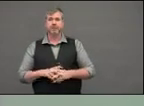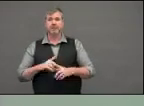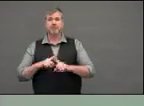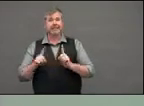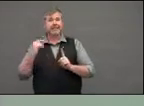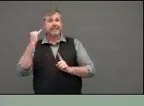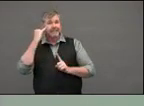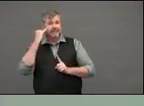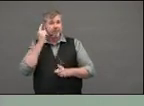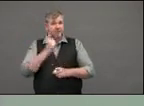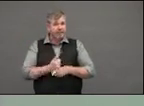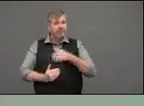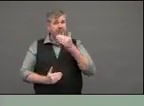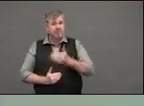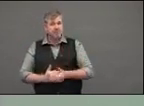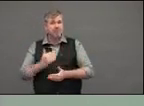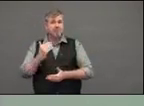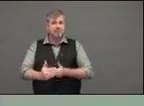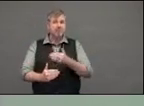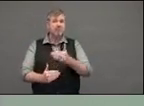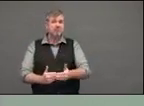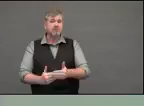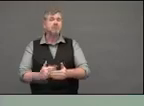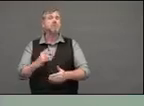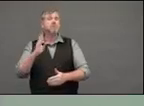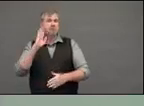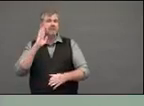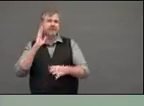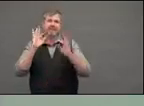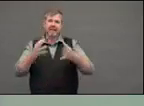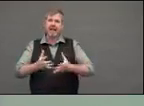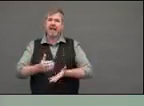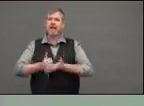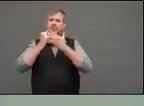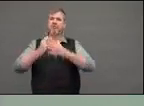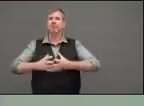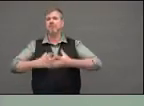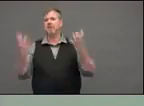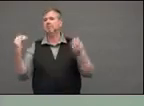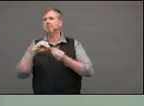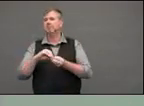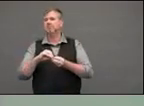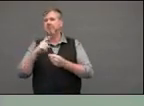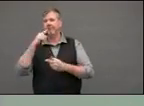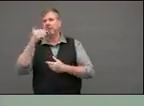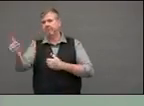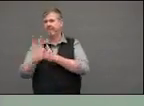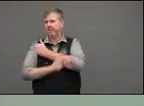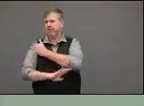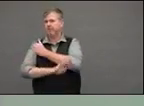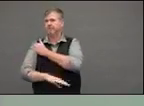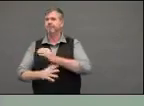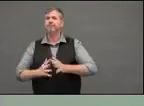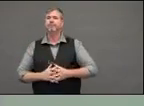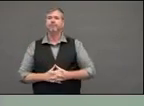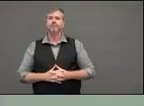would definitely help a lot more coming into this fall semester than it was when it was just so abruptly like